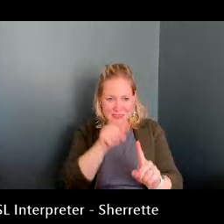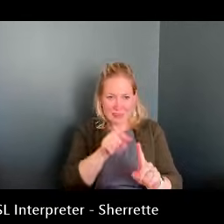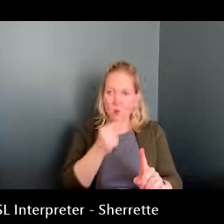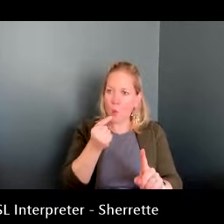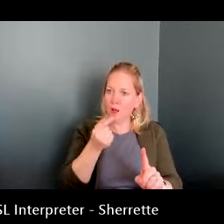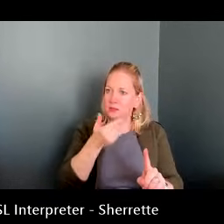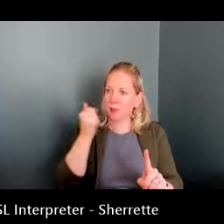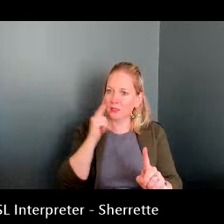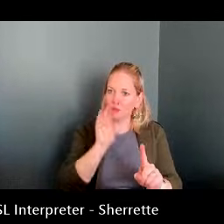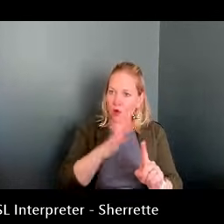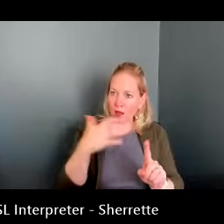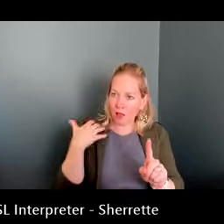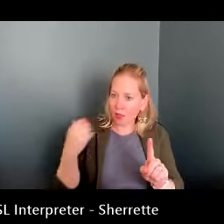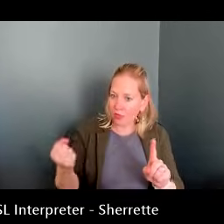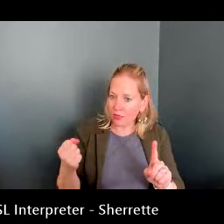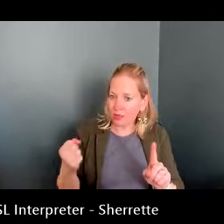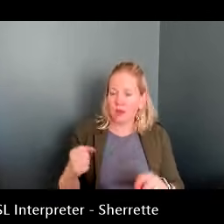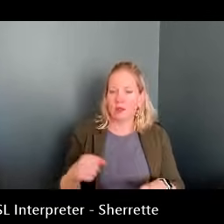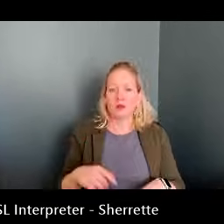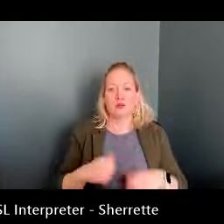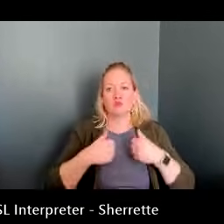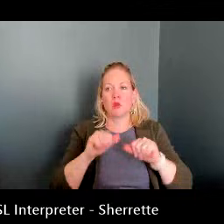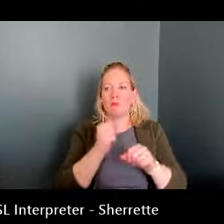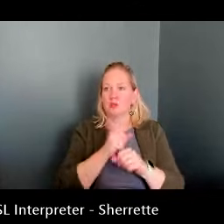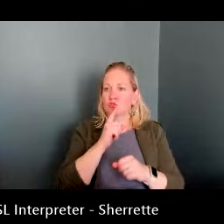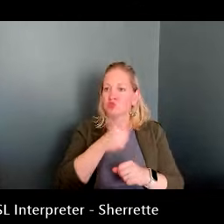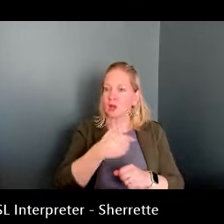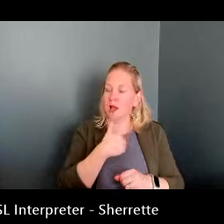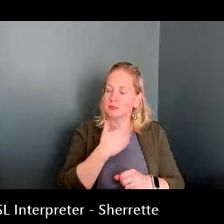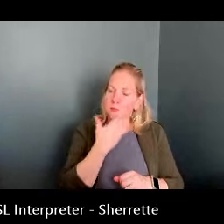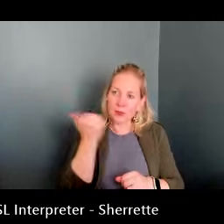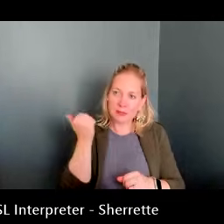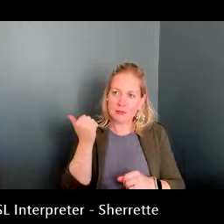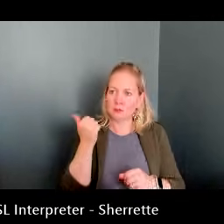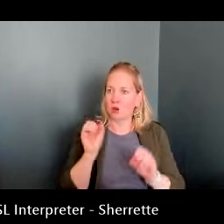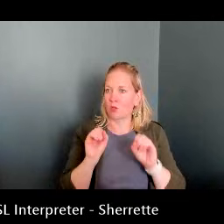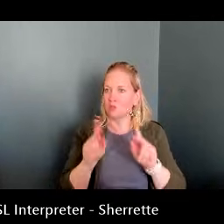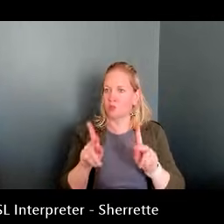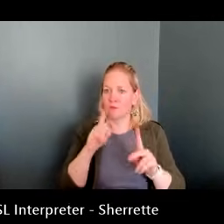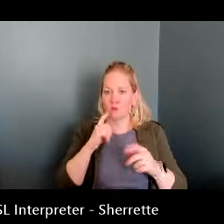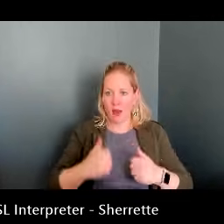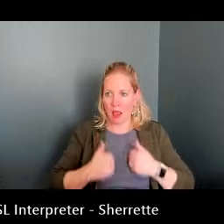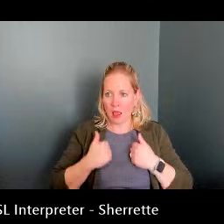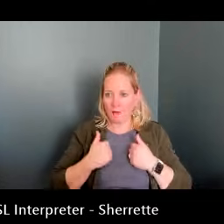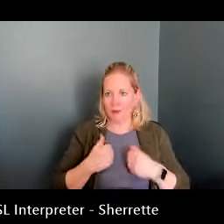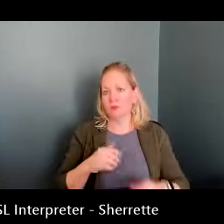and trying to give her the best opportunity in life. There's been some challenges within